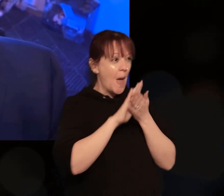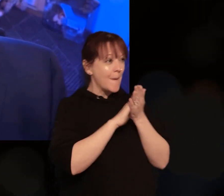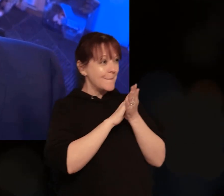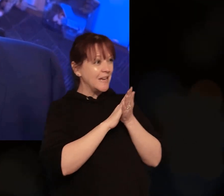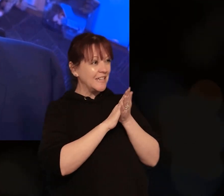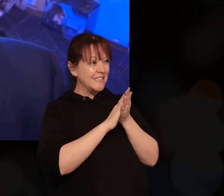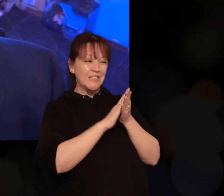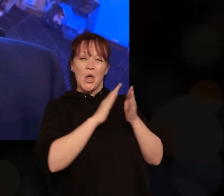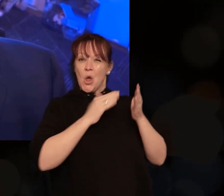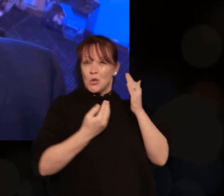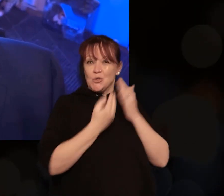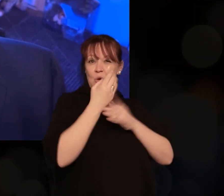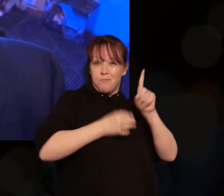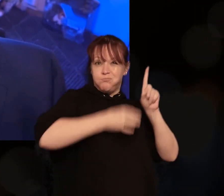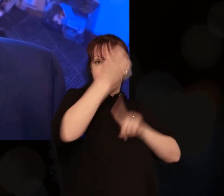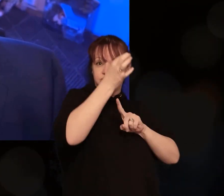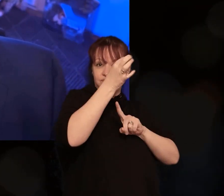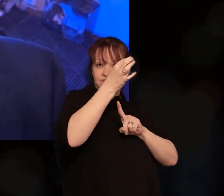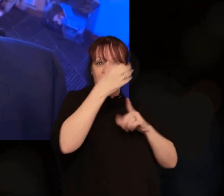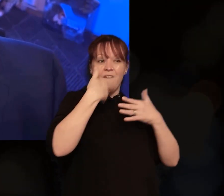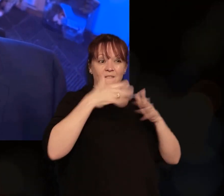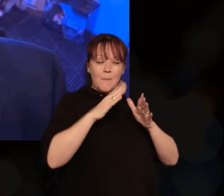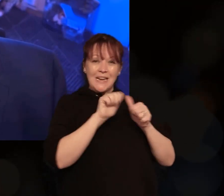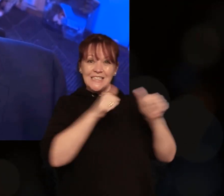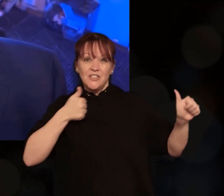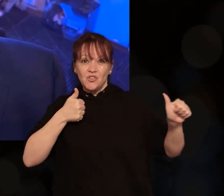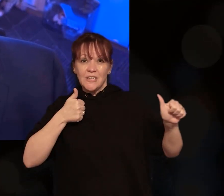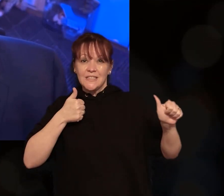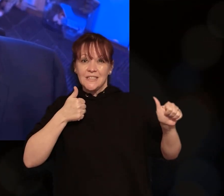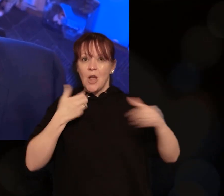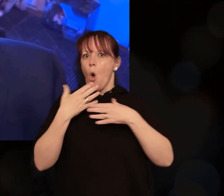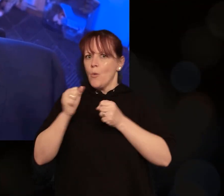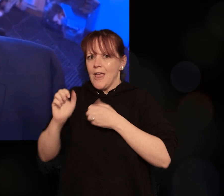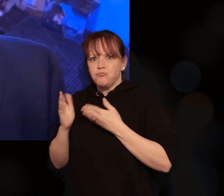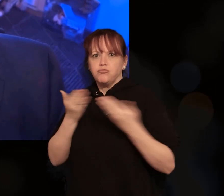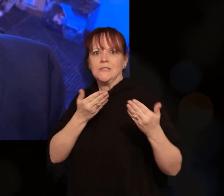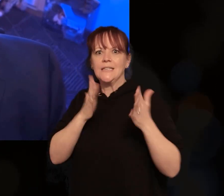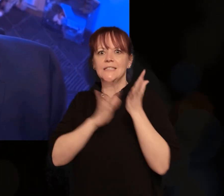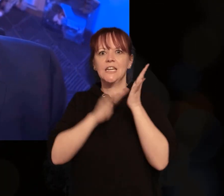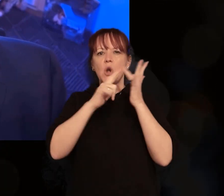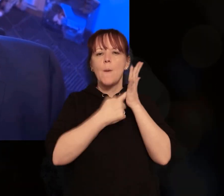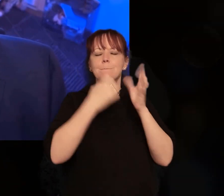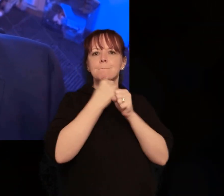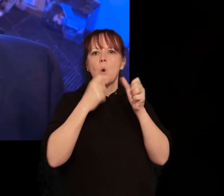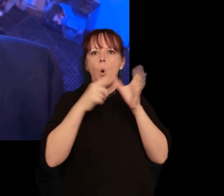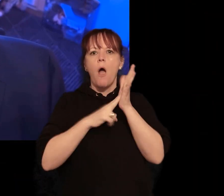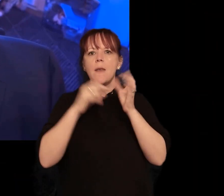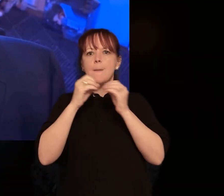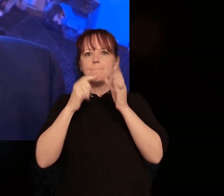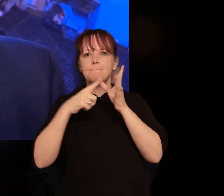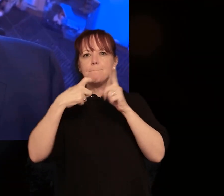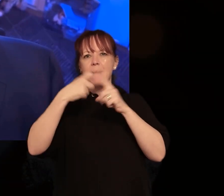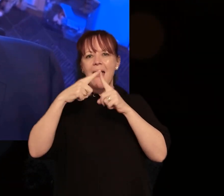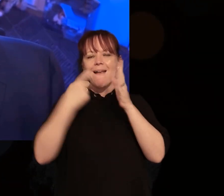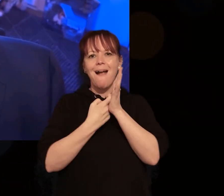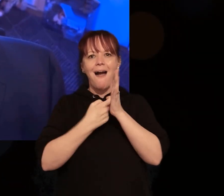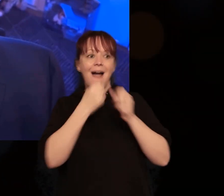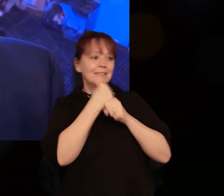To present the winner we have out-take supremo, if you know, you know, Morgan Baker, game accessibility lead at EA.